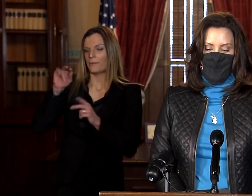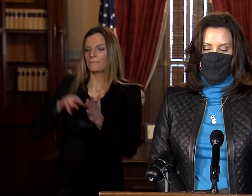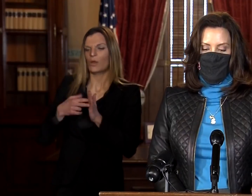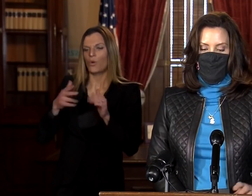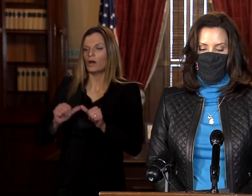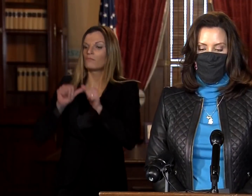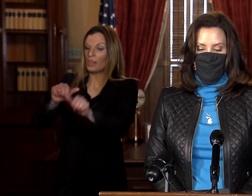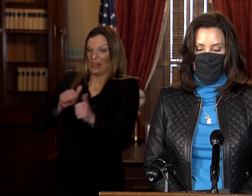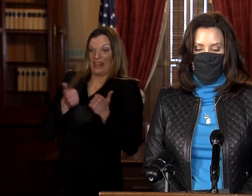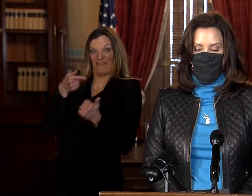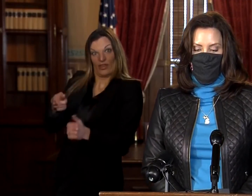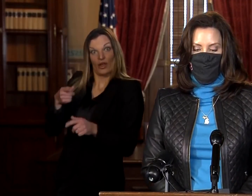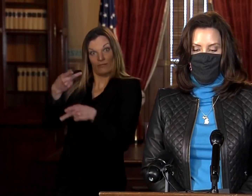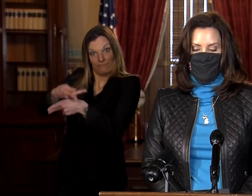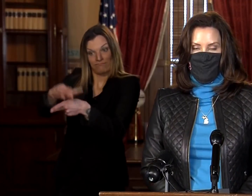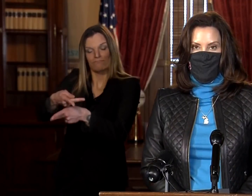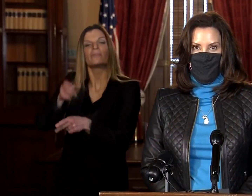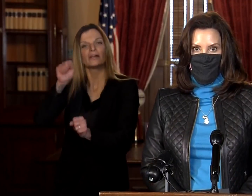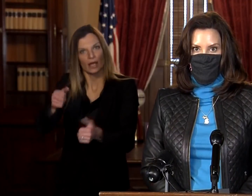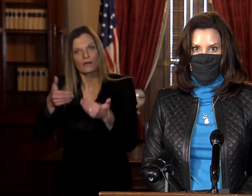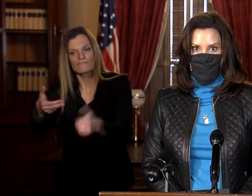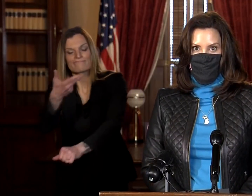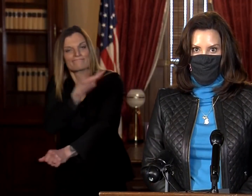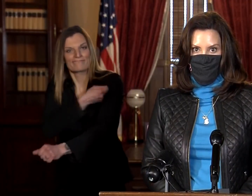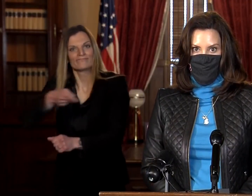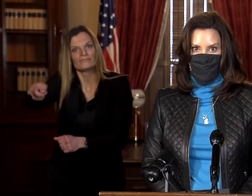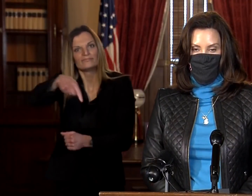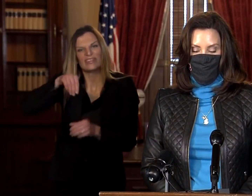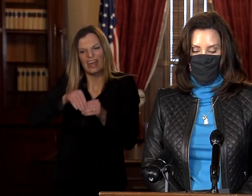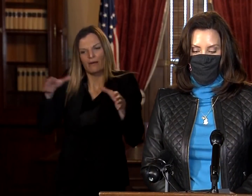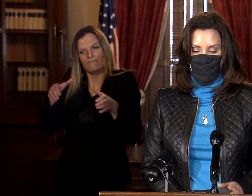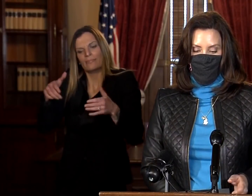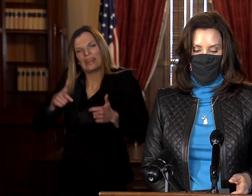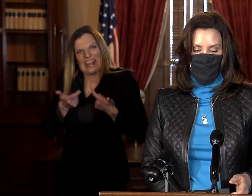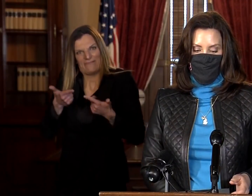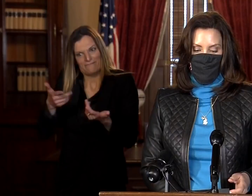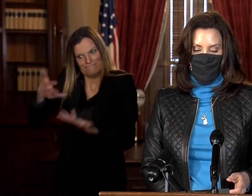partnership for long term care, our L.T.C. program. our L.T.C. program. The pharmacy partnership is a